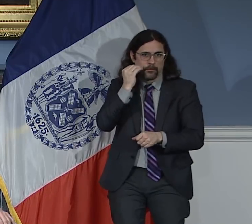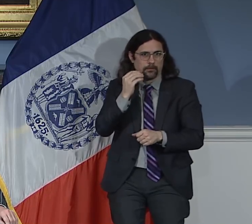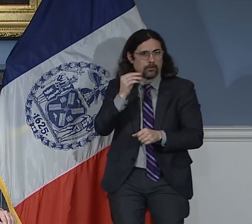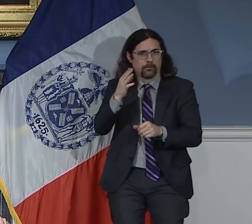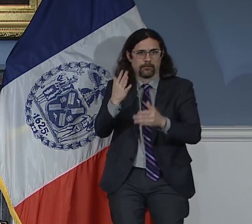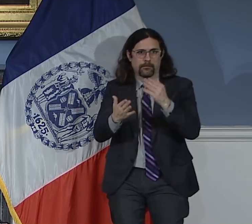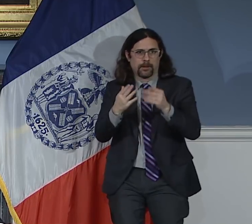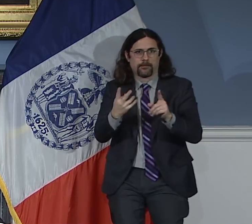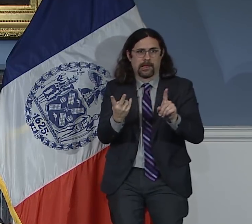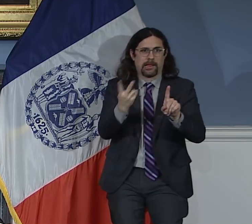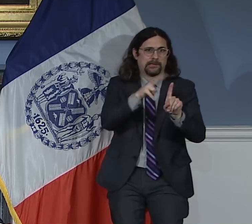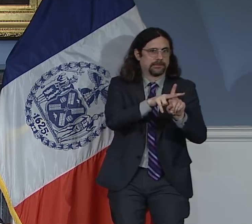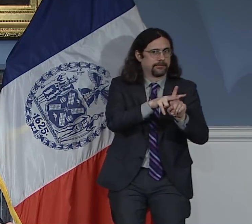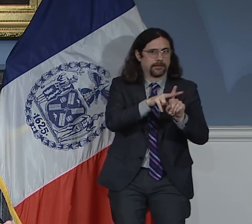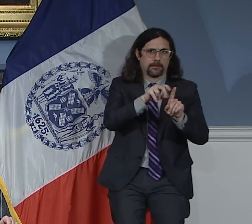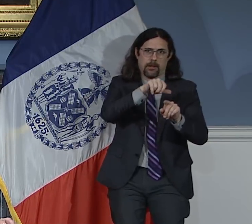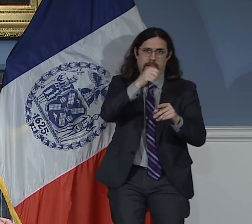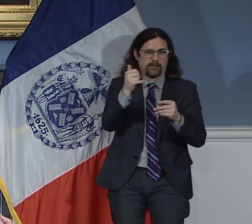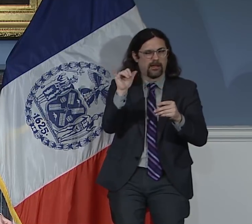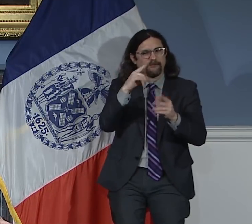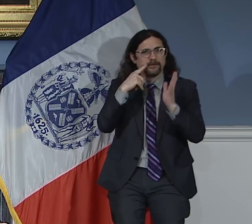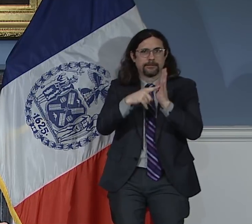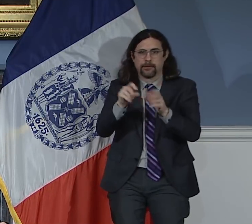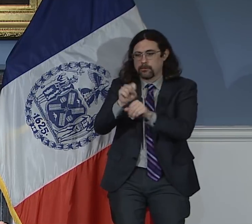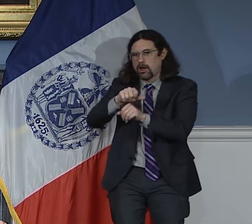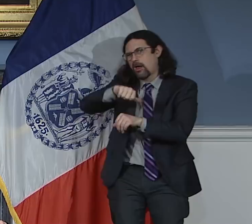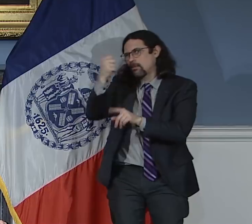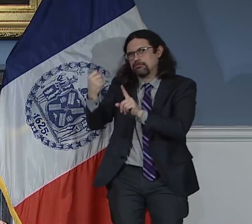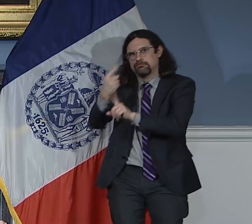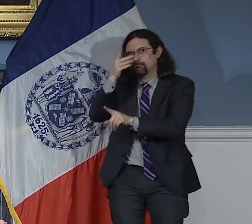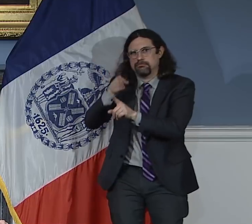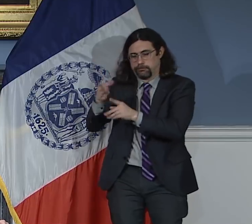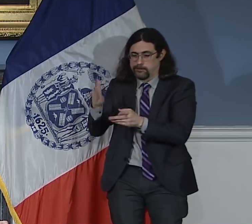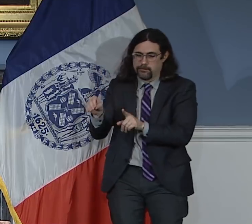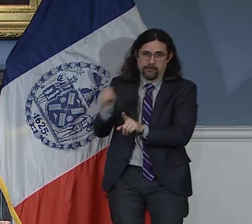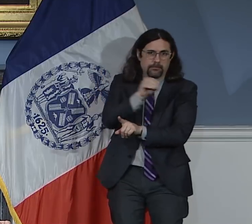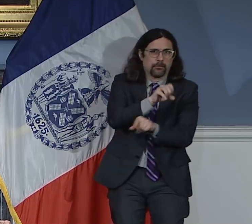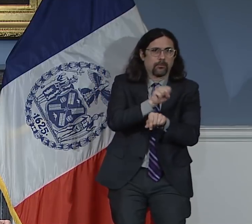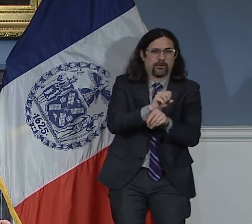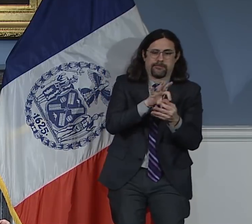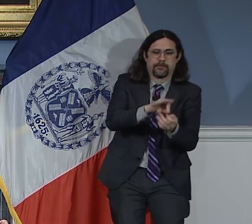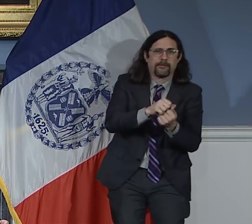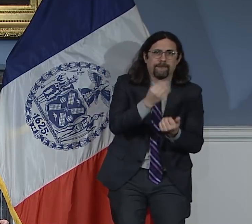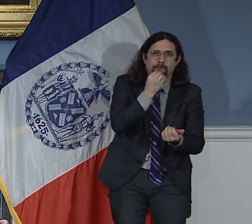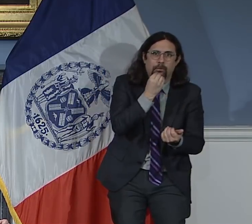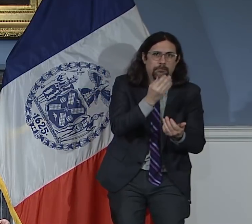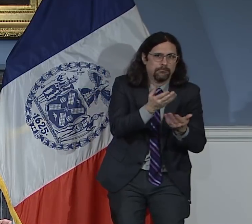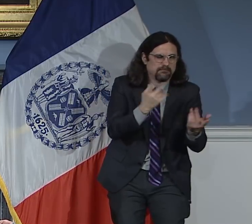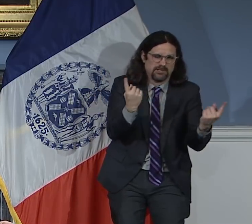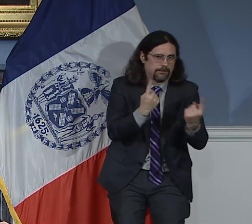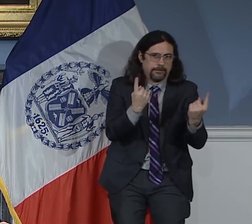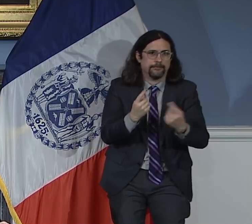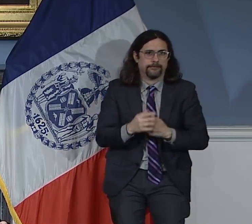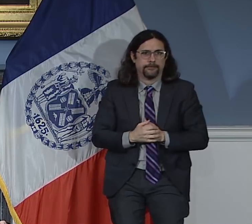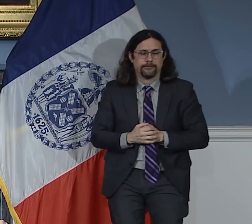ISSUES AT THE OCMMNUI LTYELVE. THE ESTIMATE AT THIS POINT, WE WILL HAVE A BETTER NUMBER BY THE BEGINNING OF